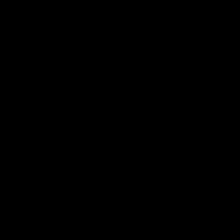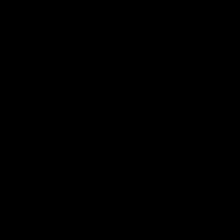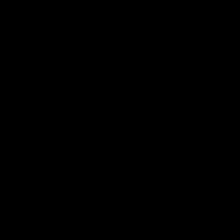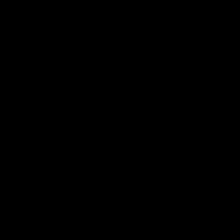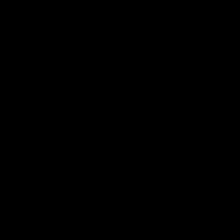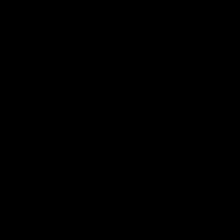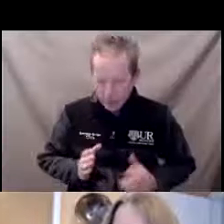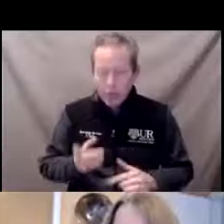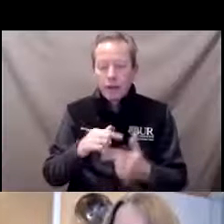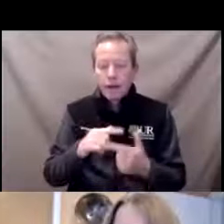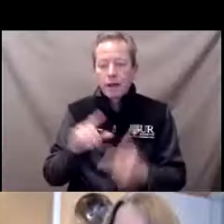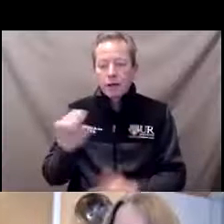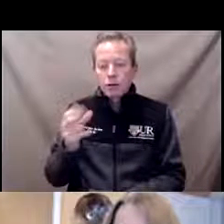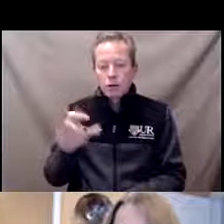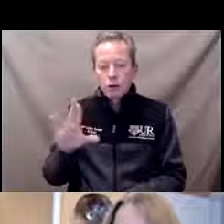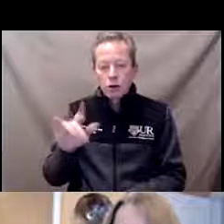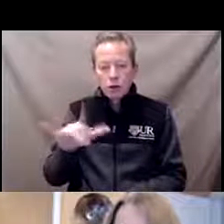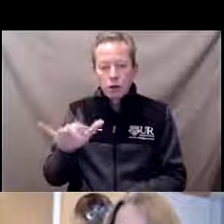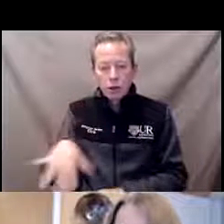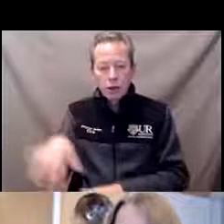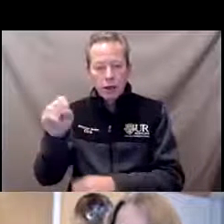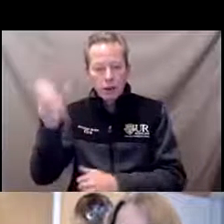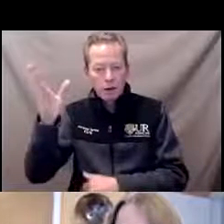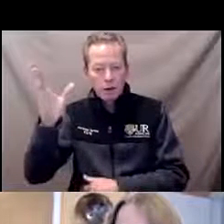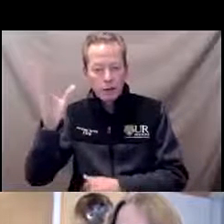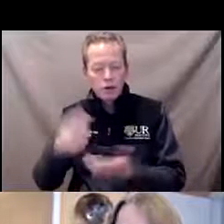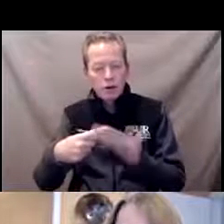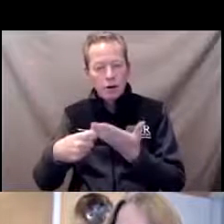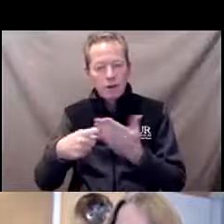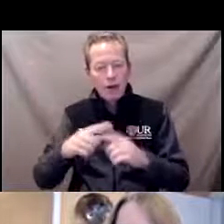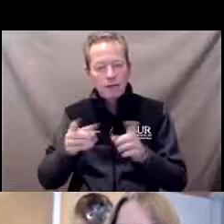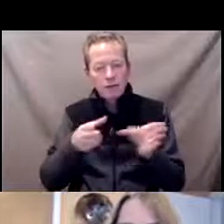and then Shirley will take over and talk about strategies for accessing developmentally